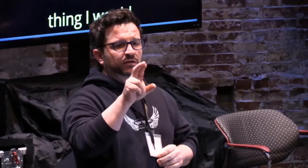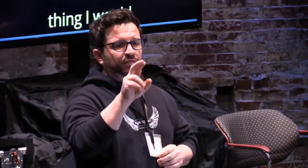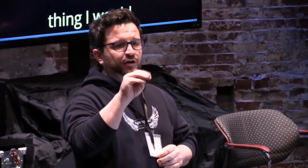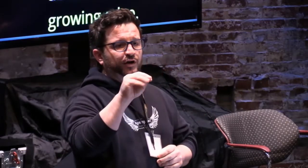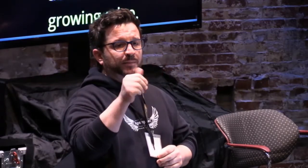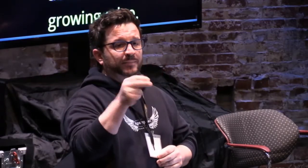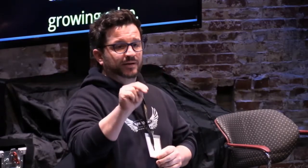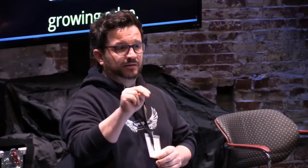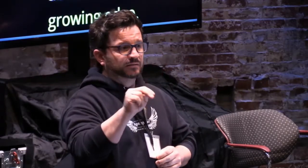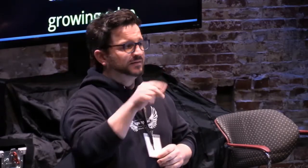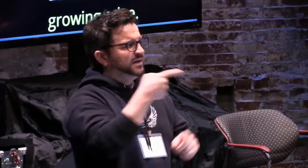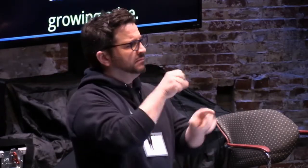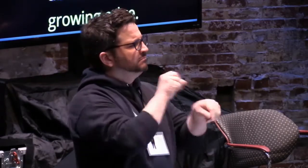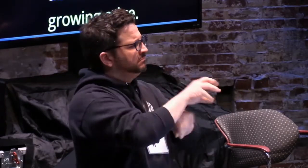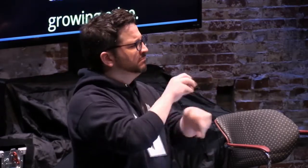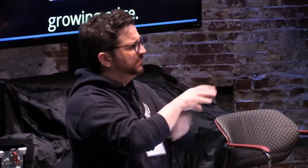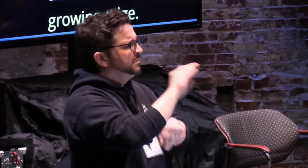Now when we're talking about Howard Thurman.